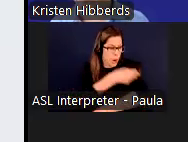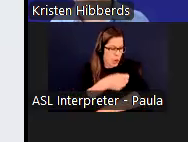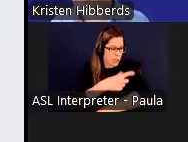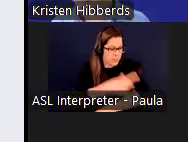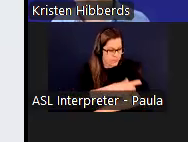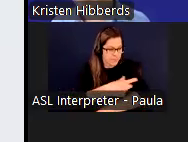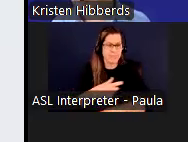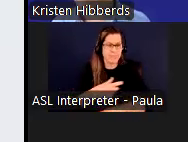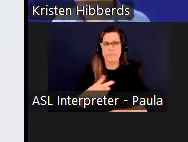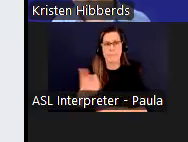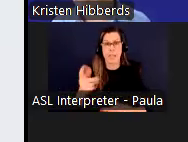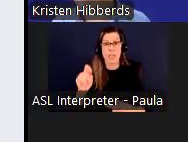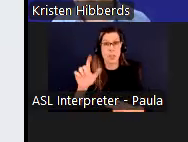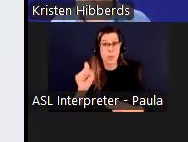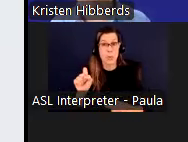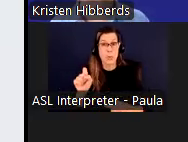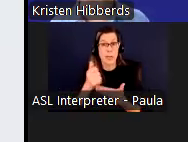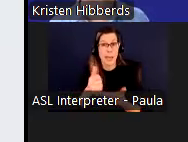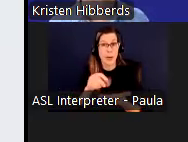OK, perfect. Yeah.